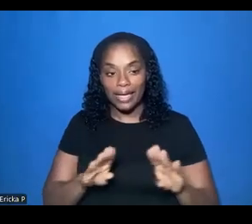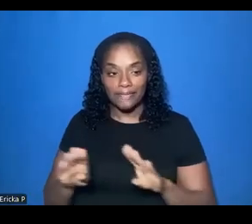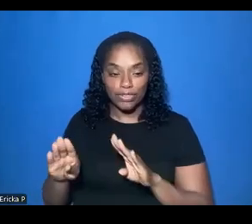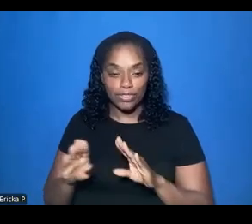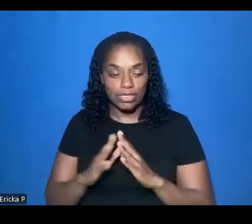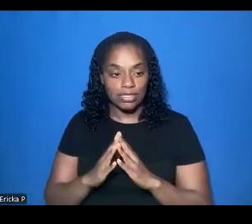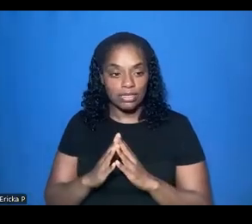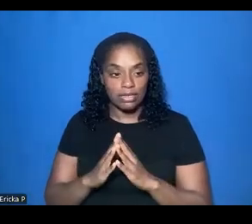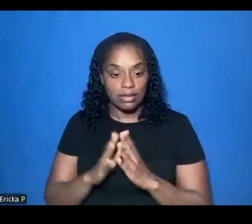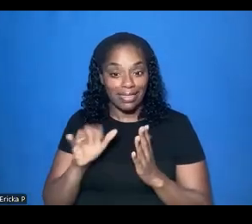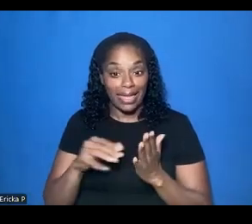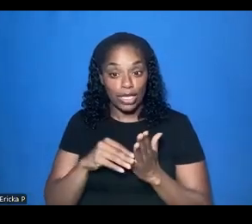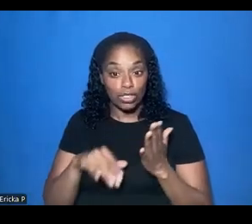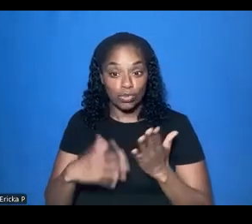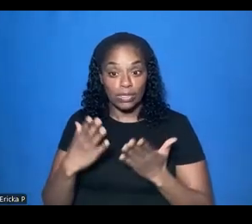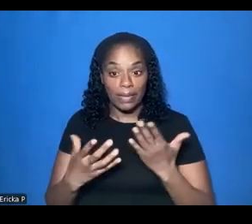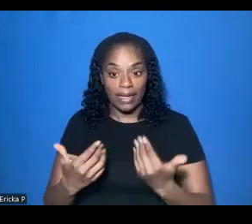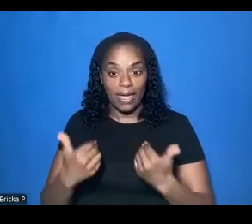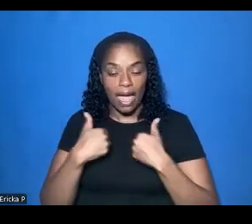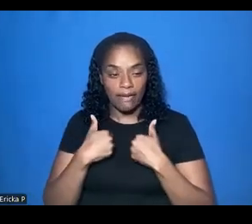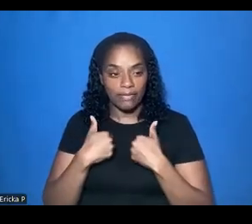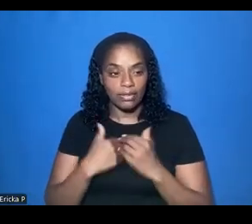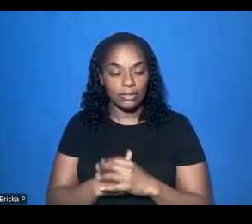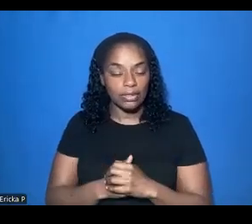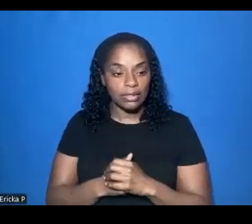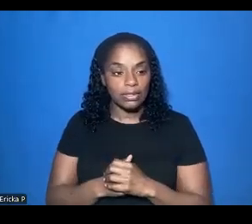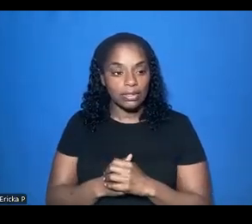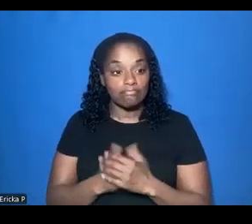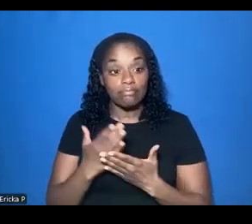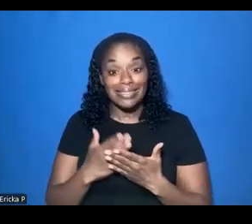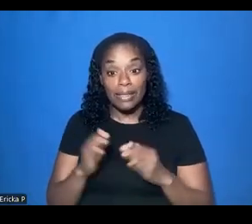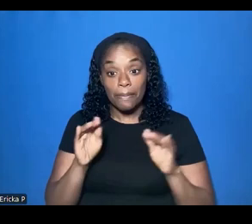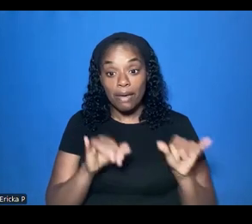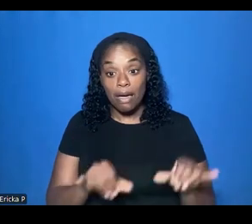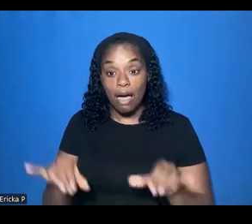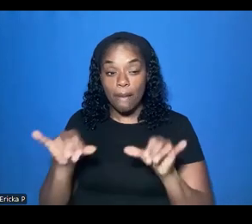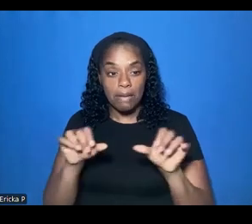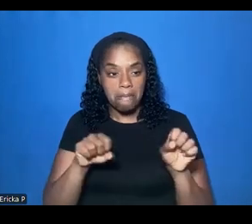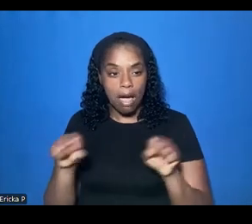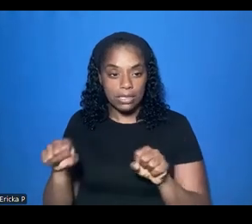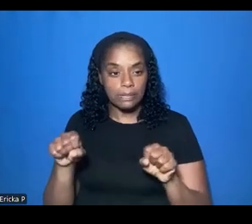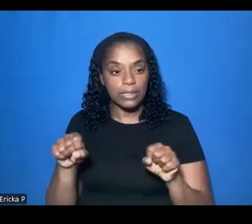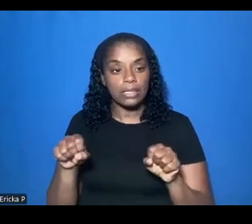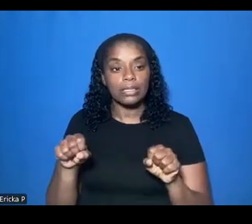that a student may have? Some common possibility disability related behaviors